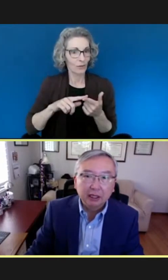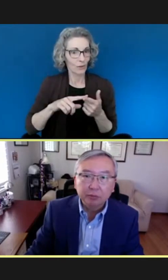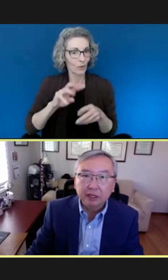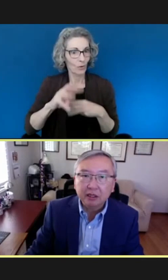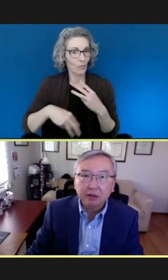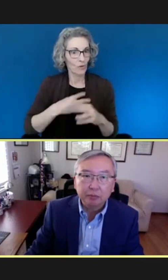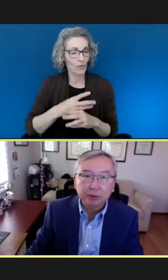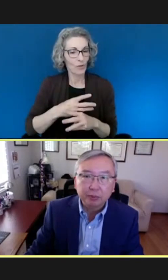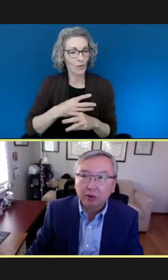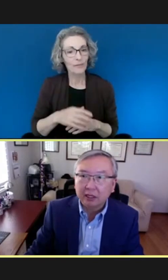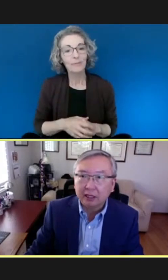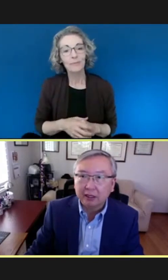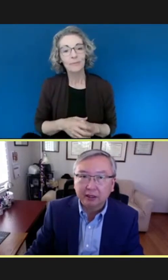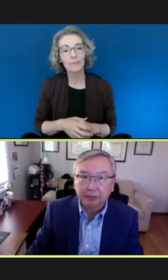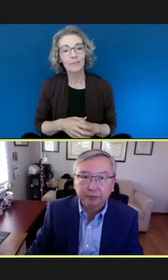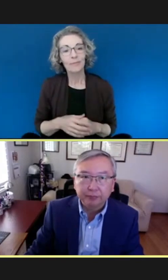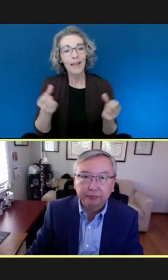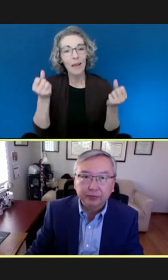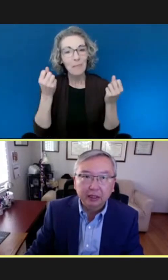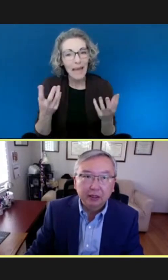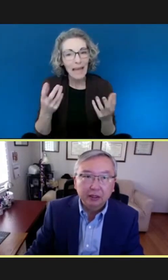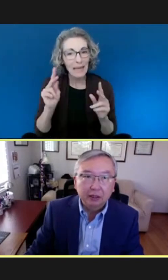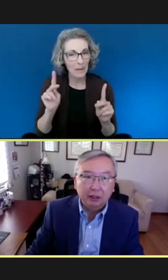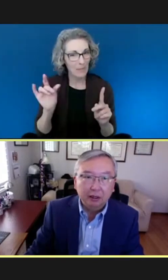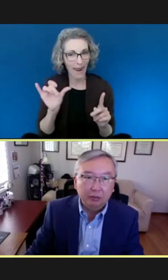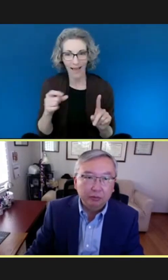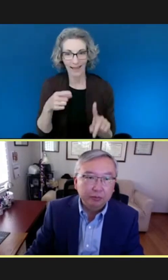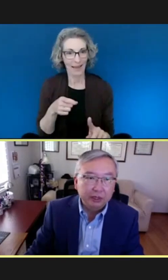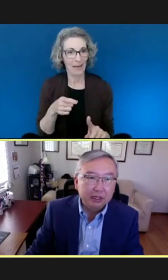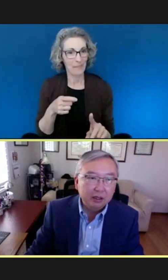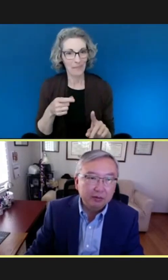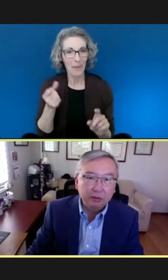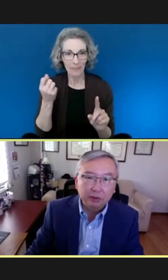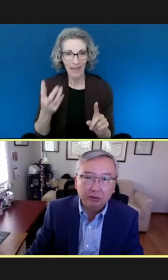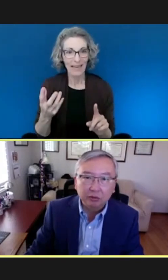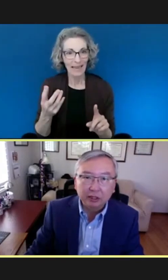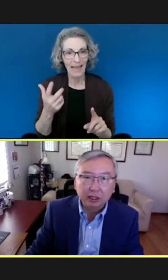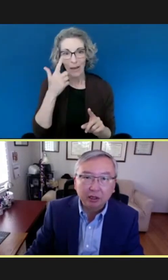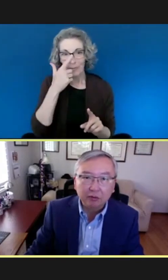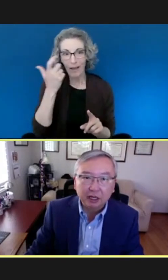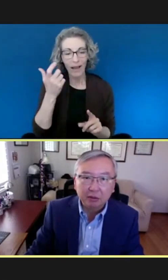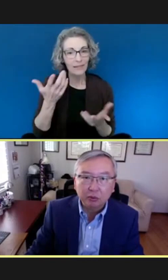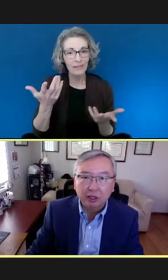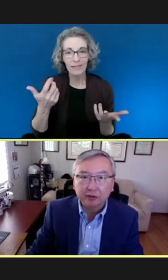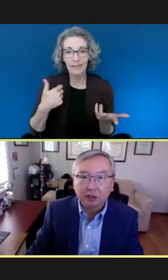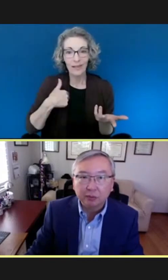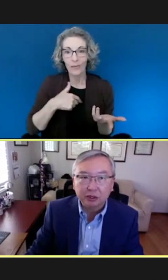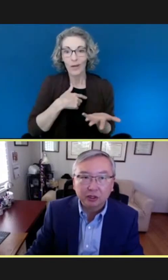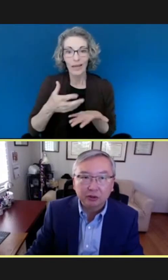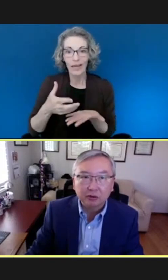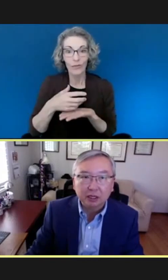And many people are like him. Because of we are running out of time, and we have a lot of materials,